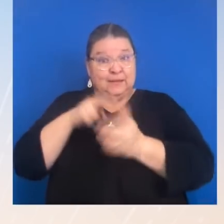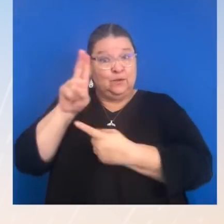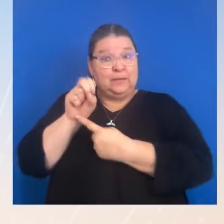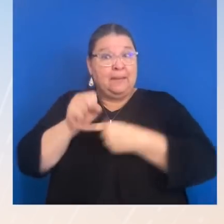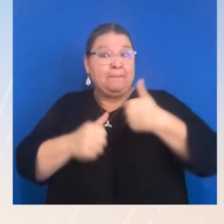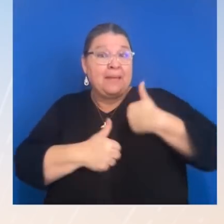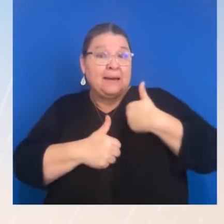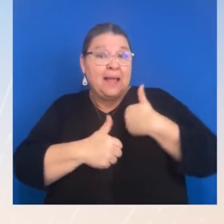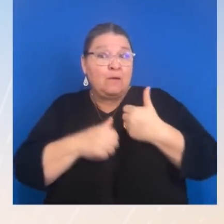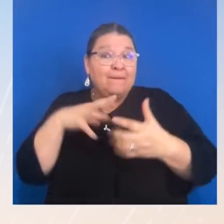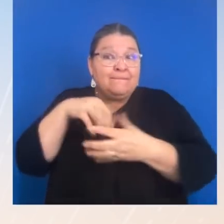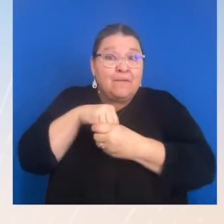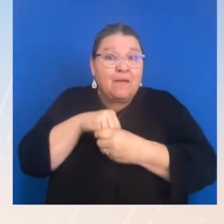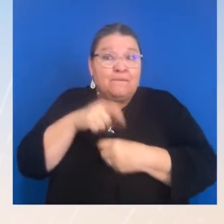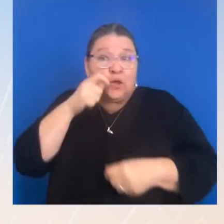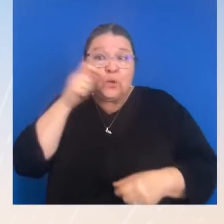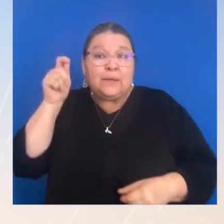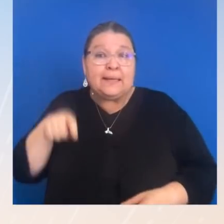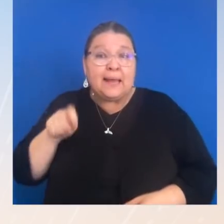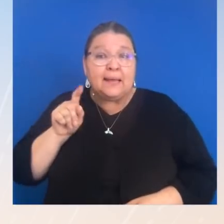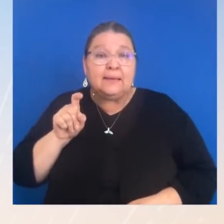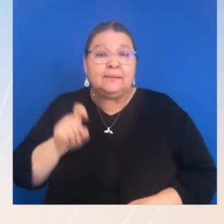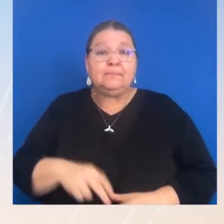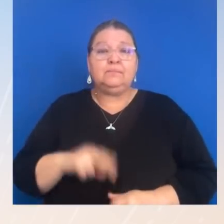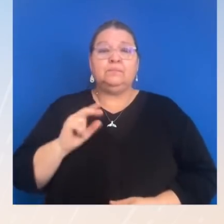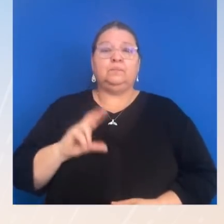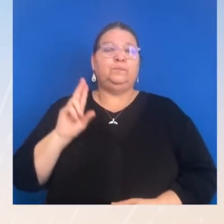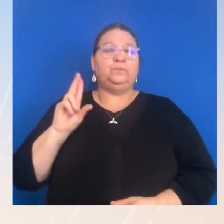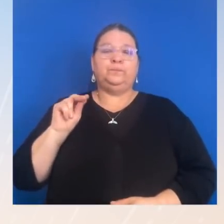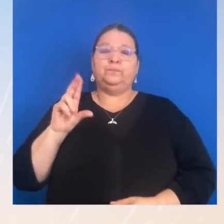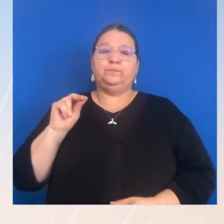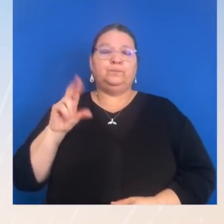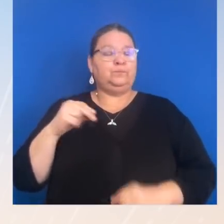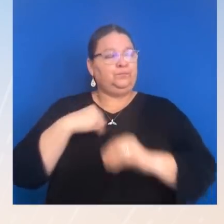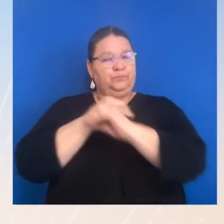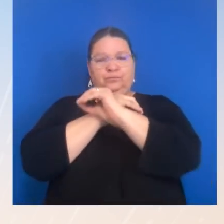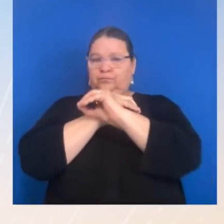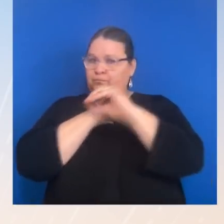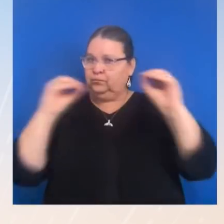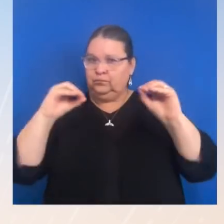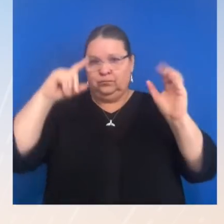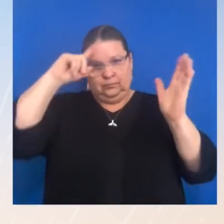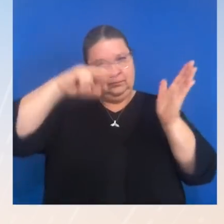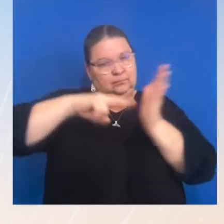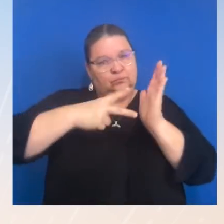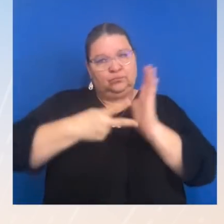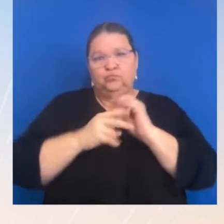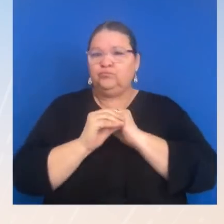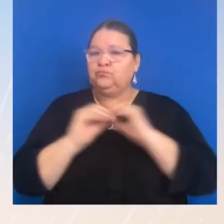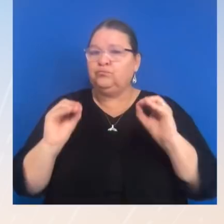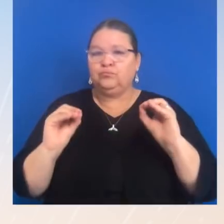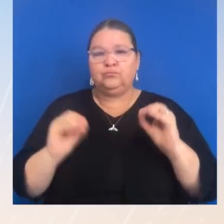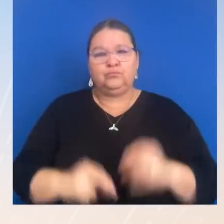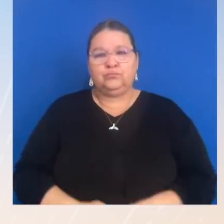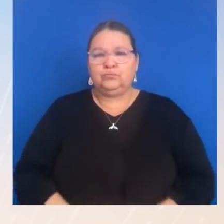We don't have any intention to do that. Go ahead. Oh, go ahead, Darlene. Go ahead. Last one. The Press: One other one.